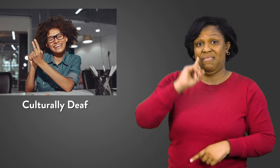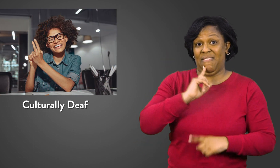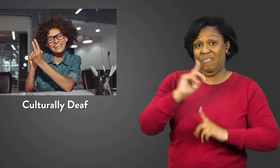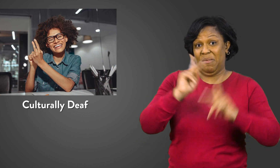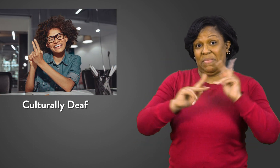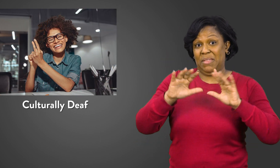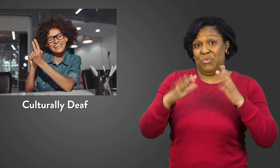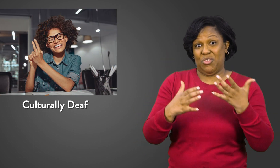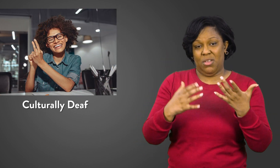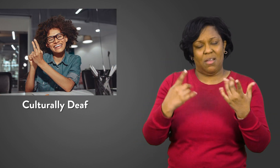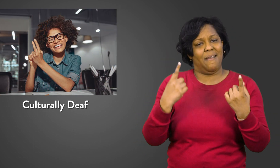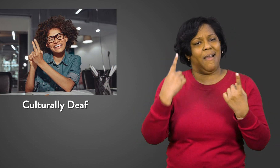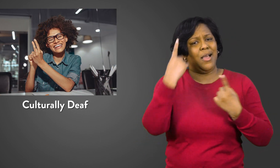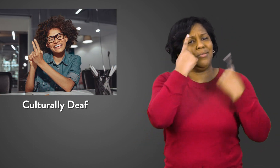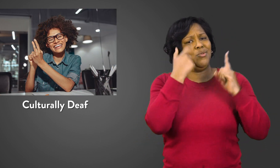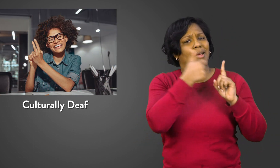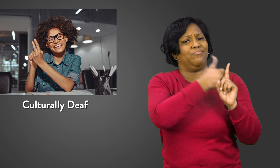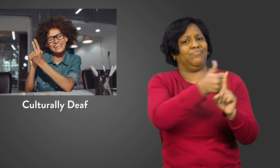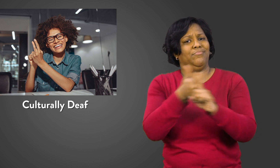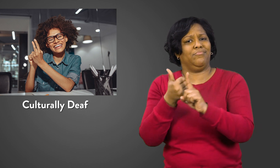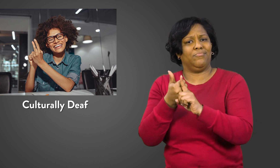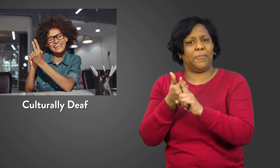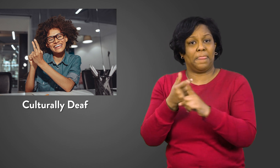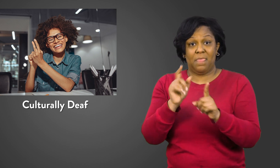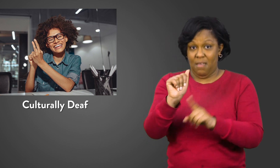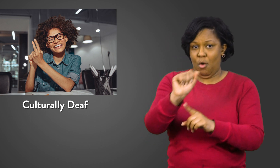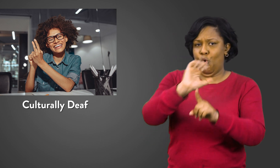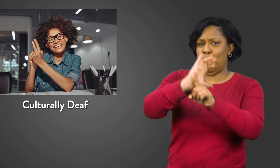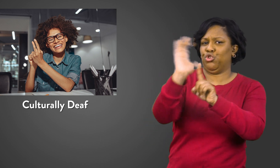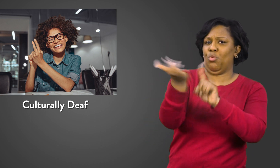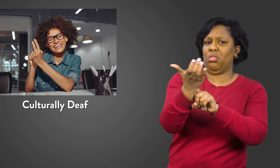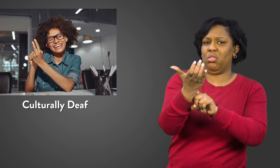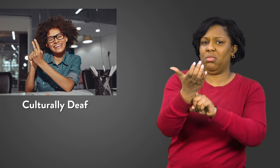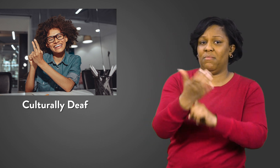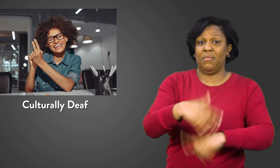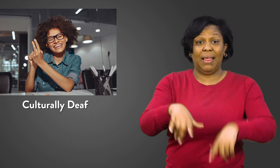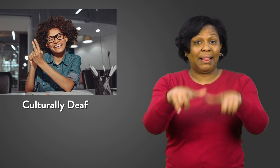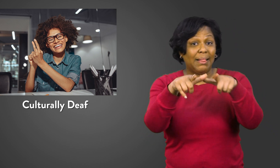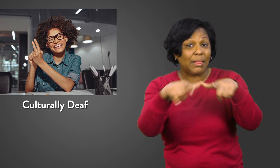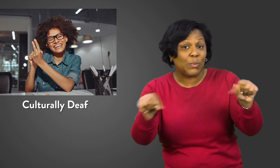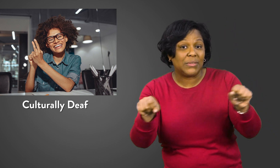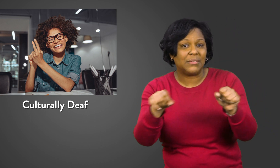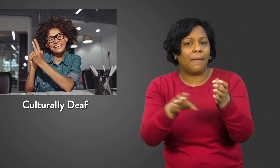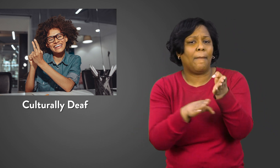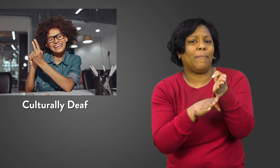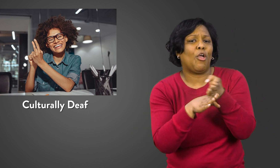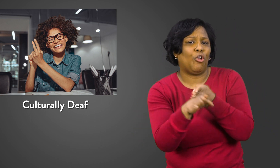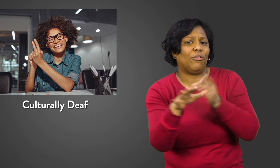Culturally Deaf people consider themselves a cultural and linguistic minority who use